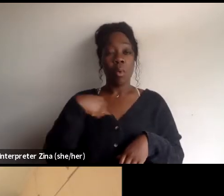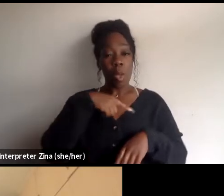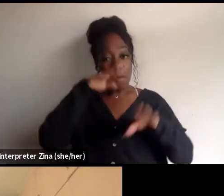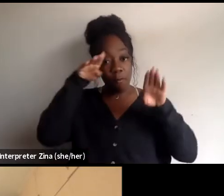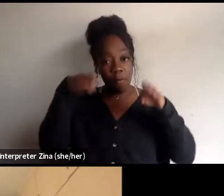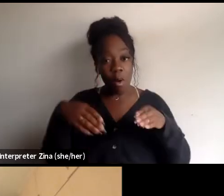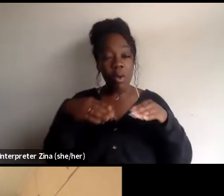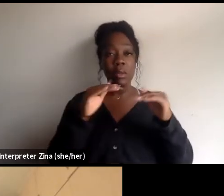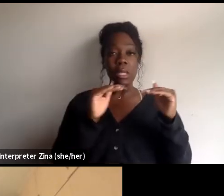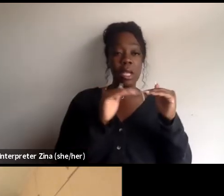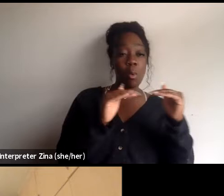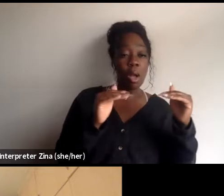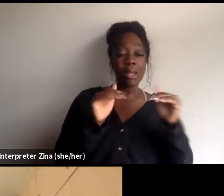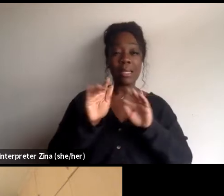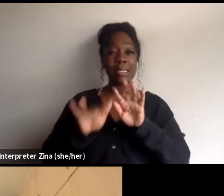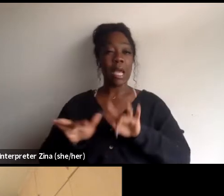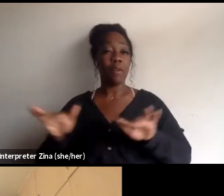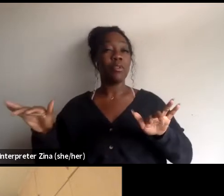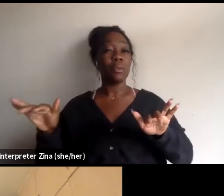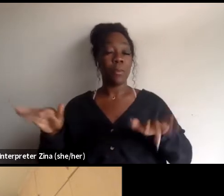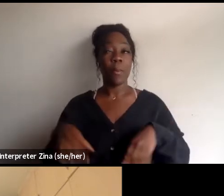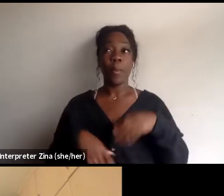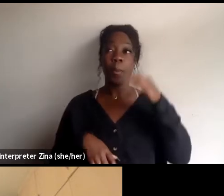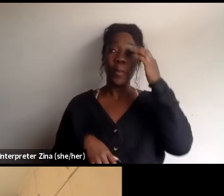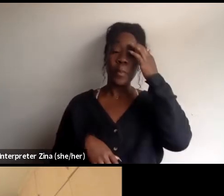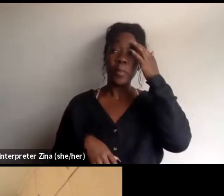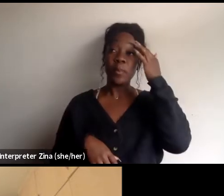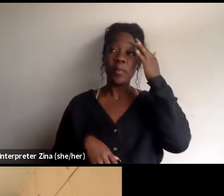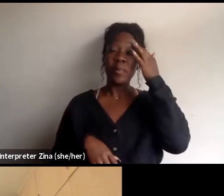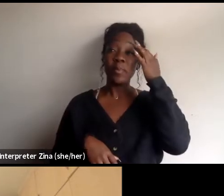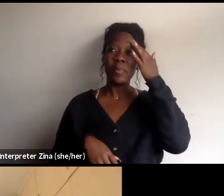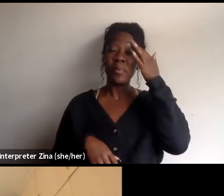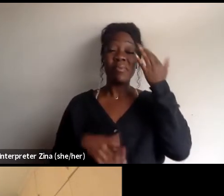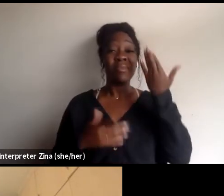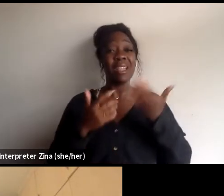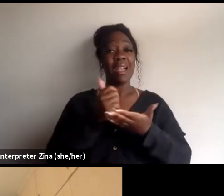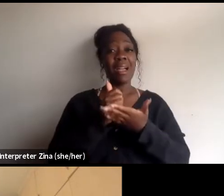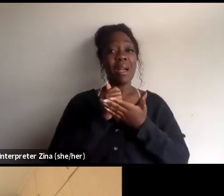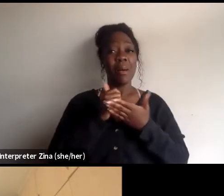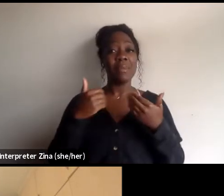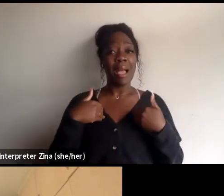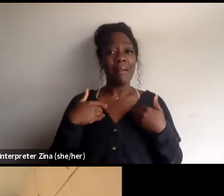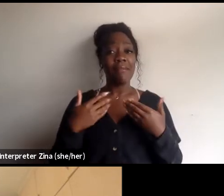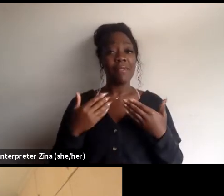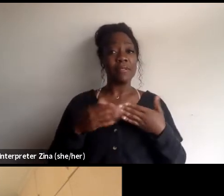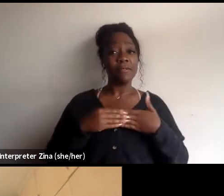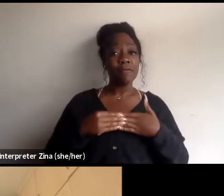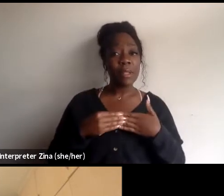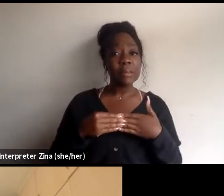So, it really gave me the freedom to kind of play out the way that works for me.